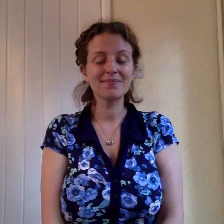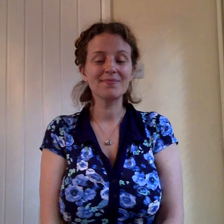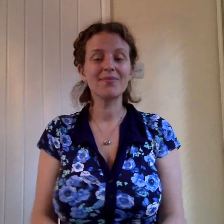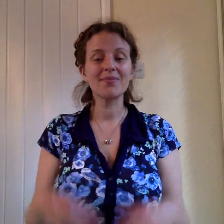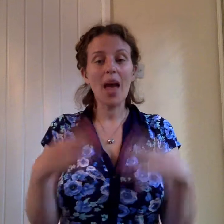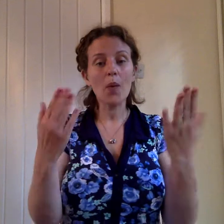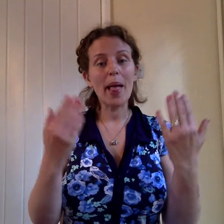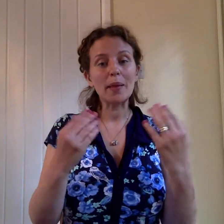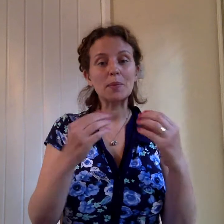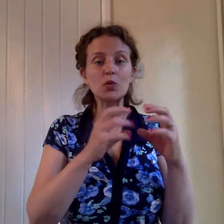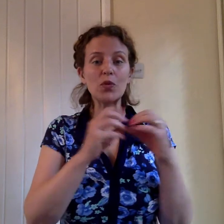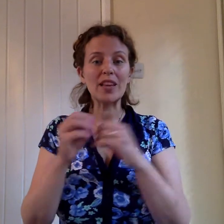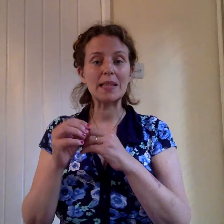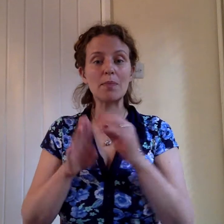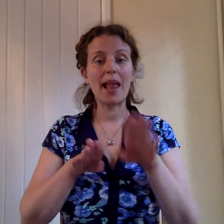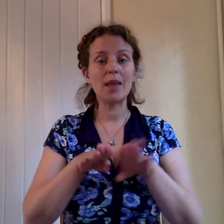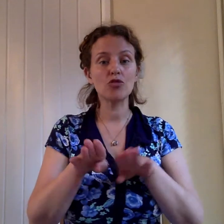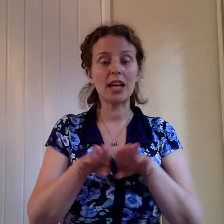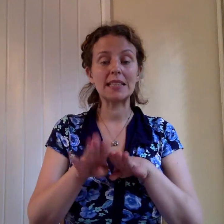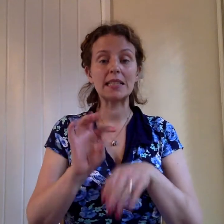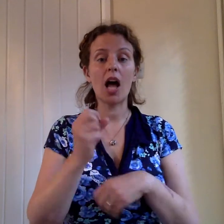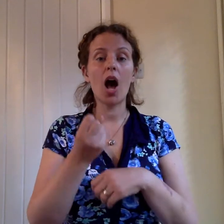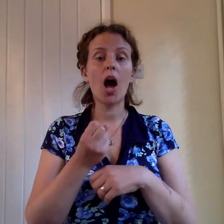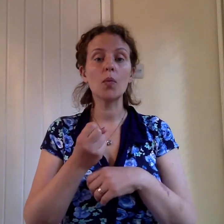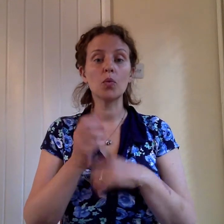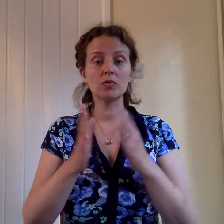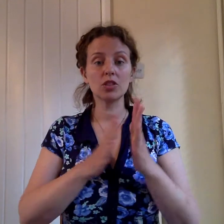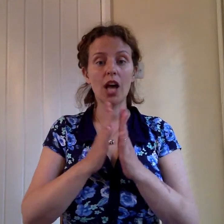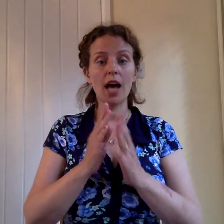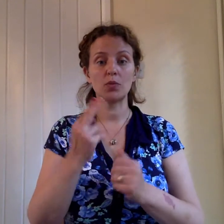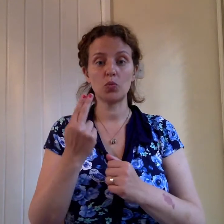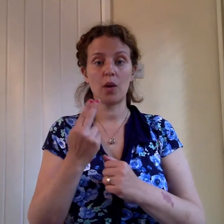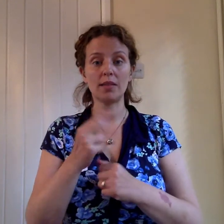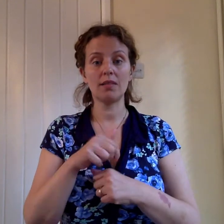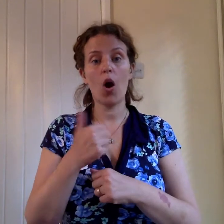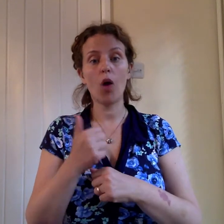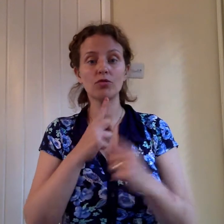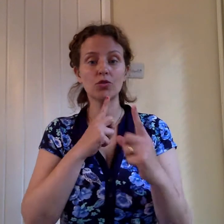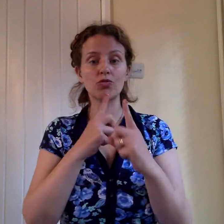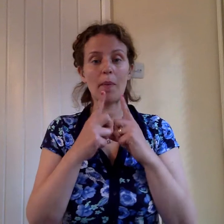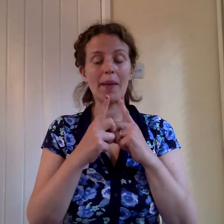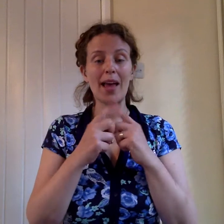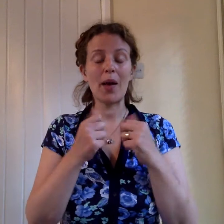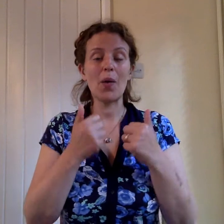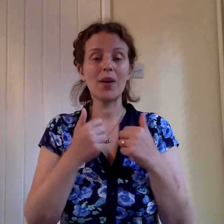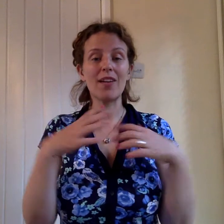Hi welcome to finger spelling practice. I will sign each word twice and then after give the answer. OK ready.